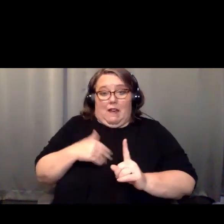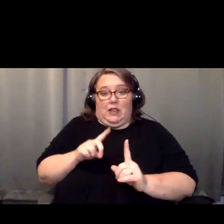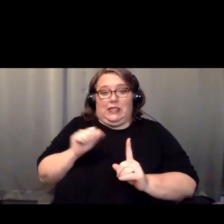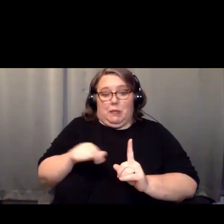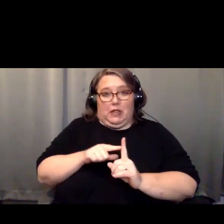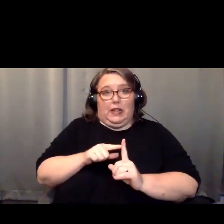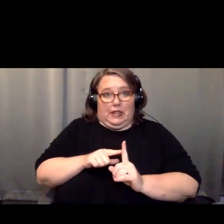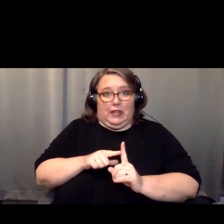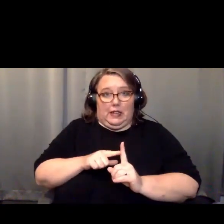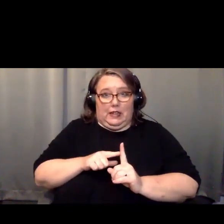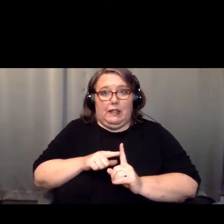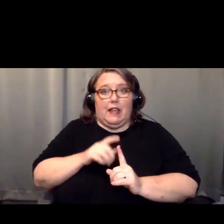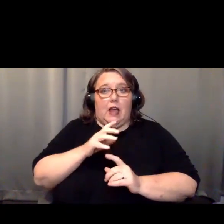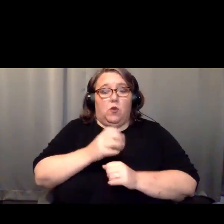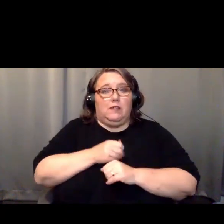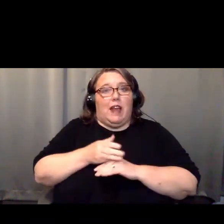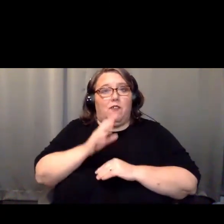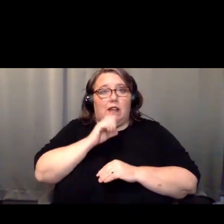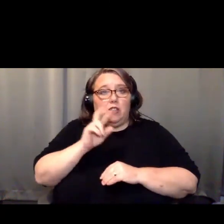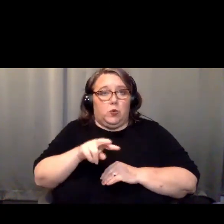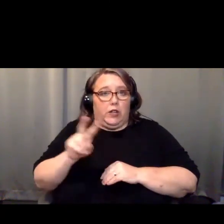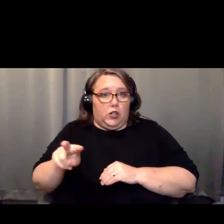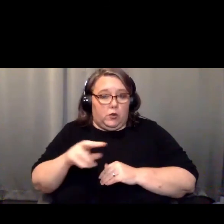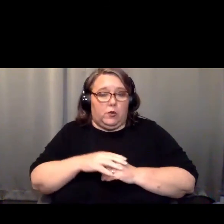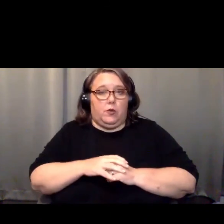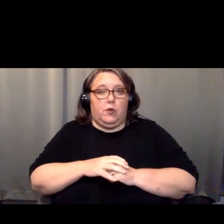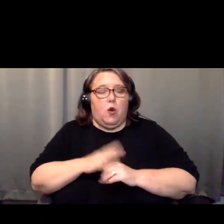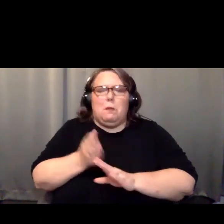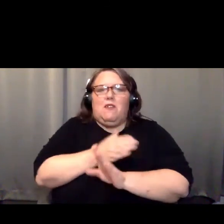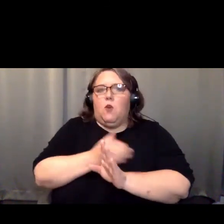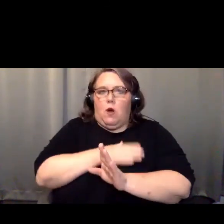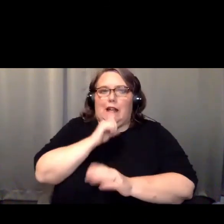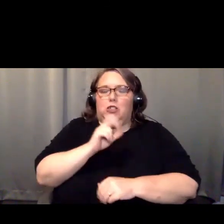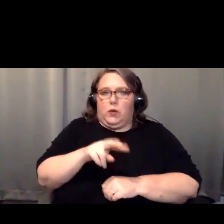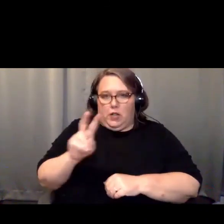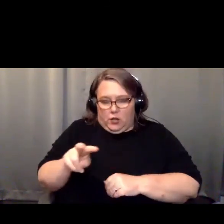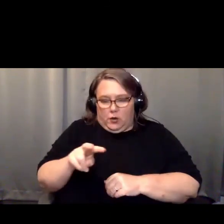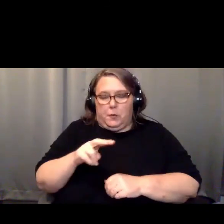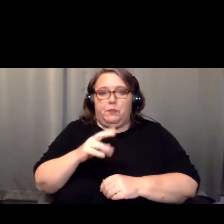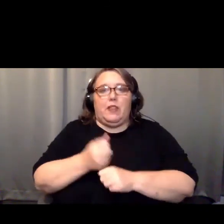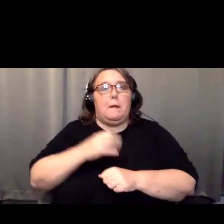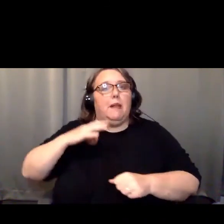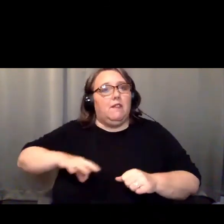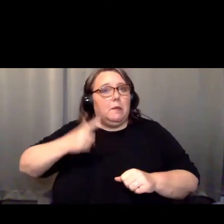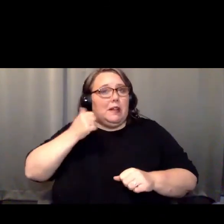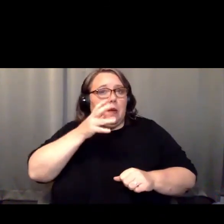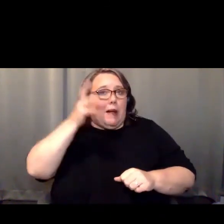par at of the age of 22, and they're receiving benefits off of a parent's work record. So, they're receiving the survivor benefits